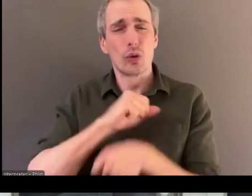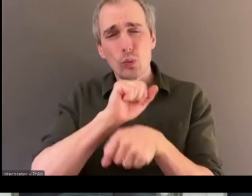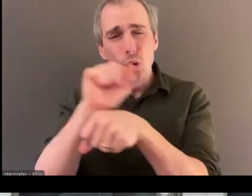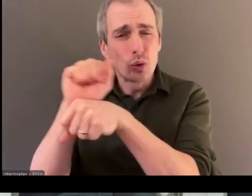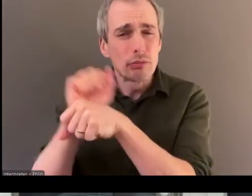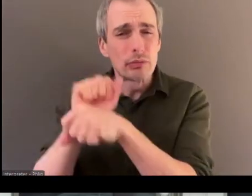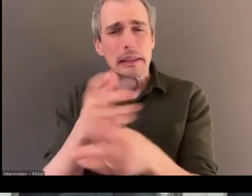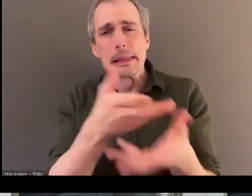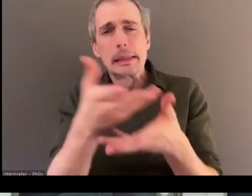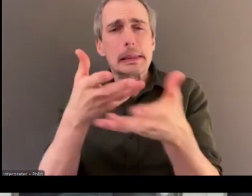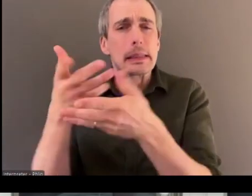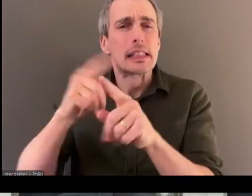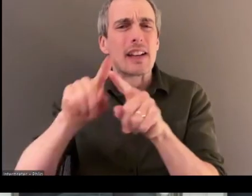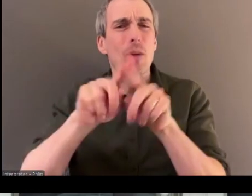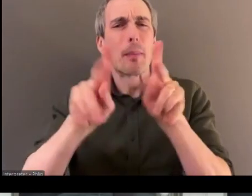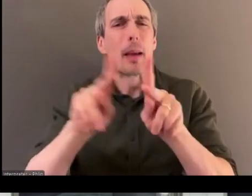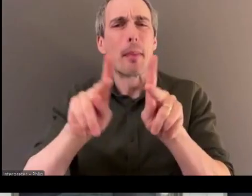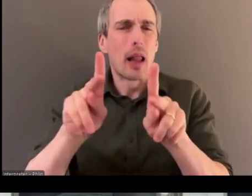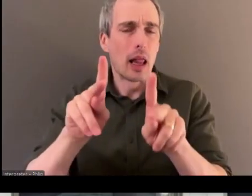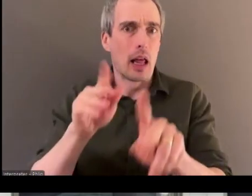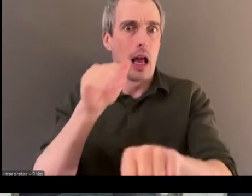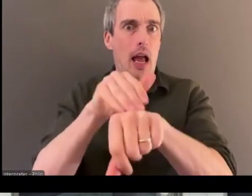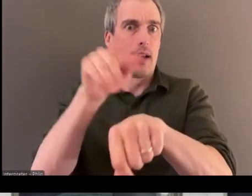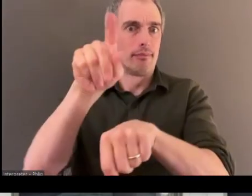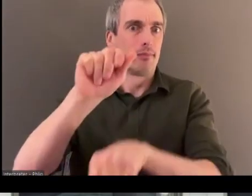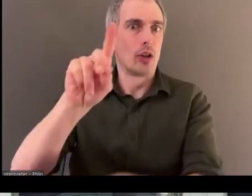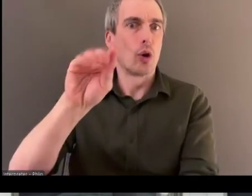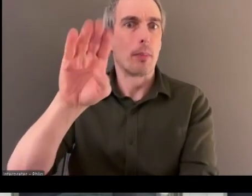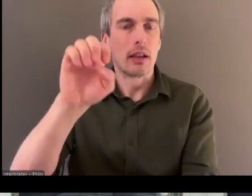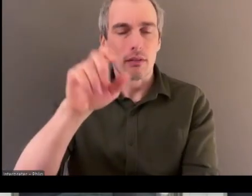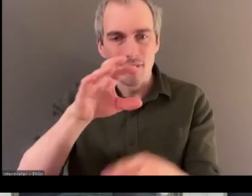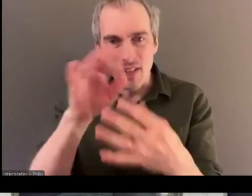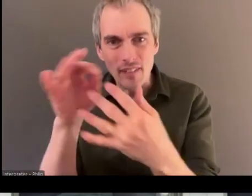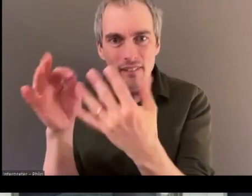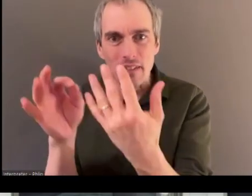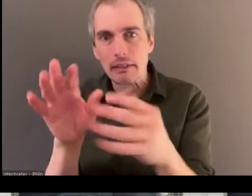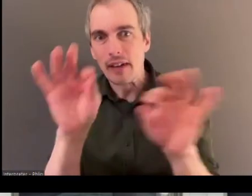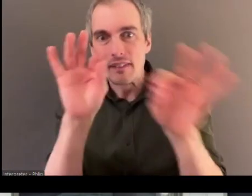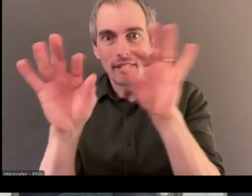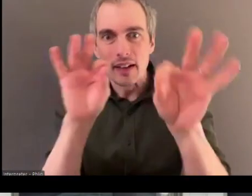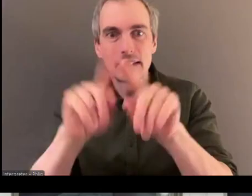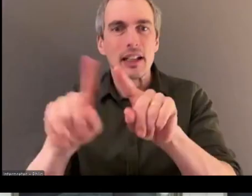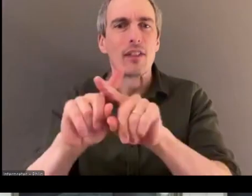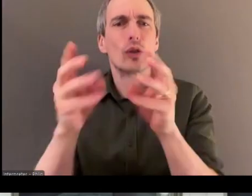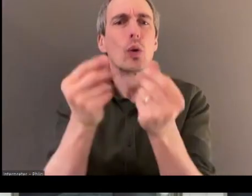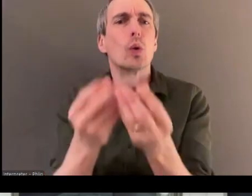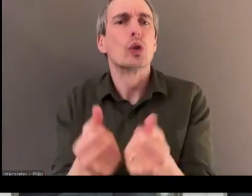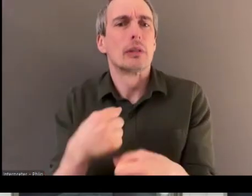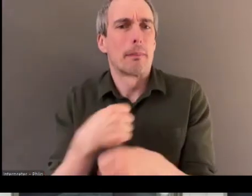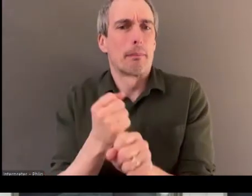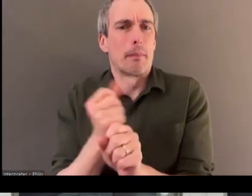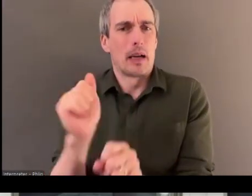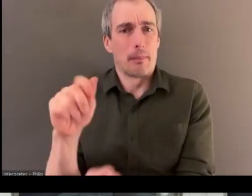make it accessible. There is a big deadline coming. And I forgot to press next, but that's okay. I spoke about a lot of this.